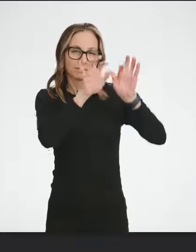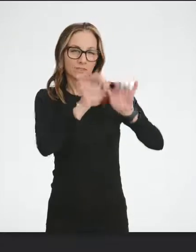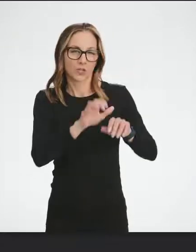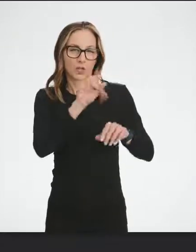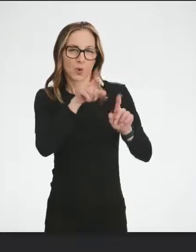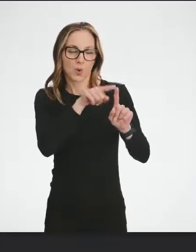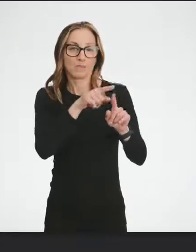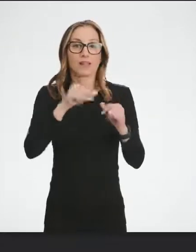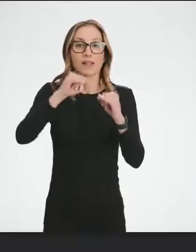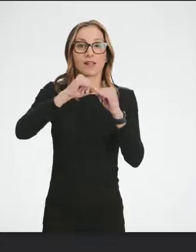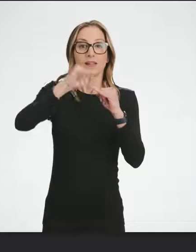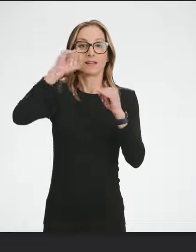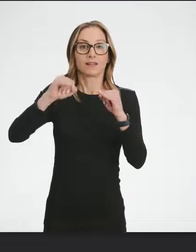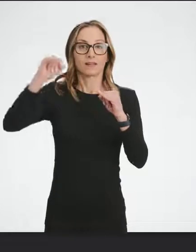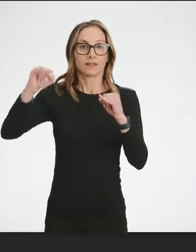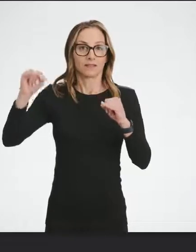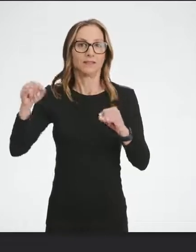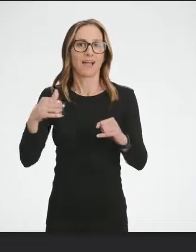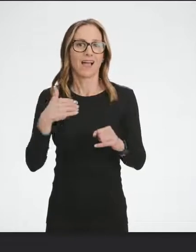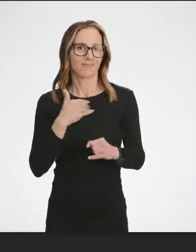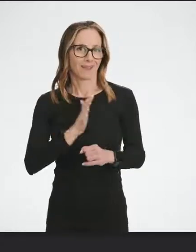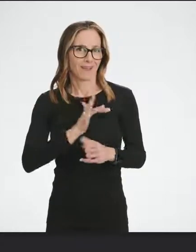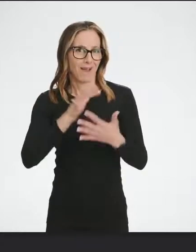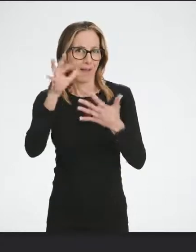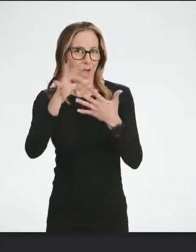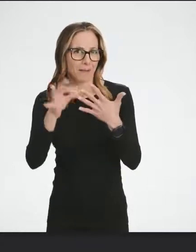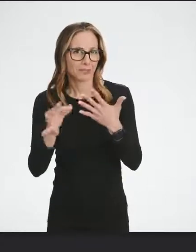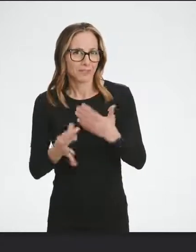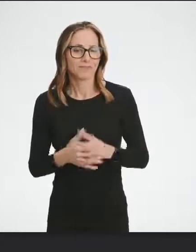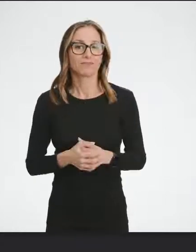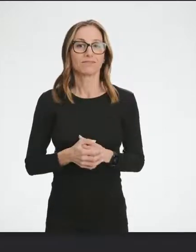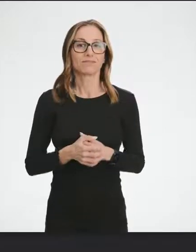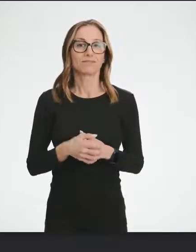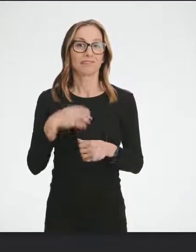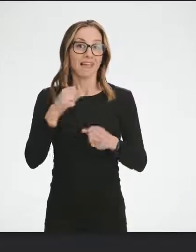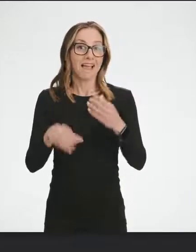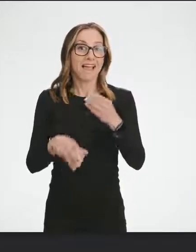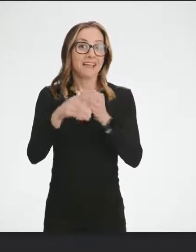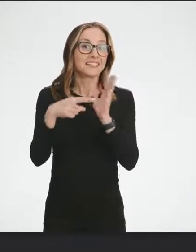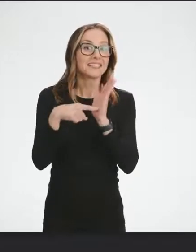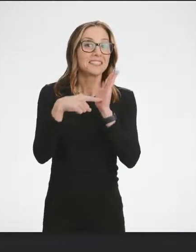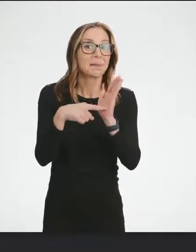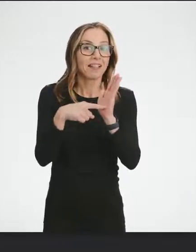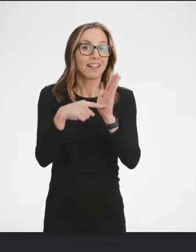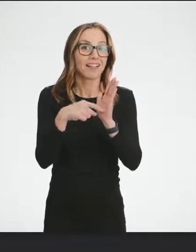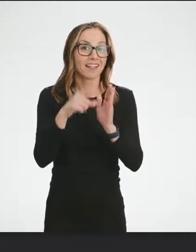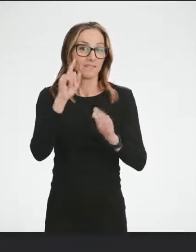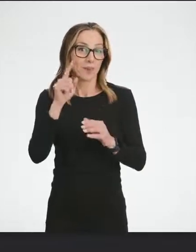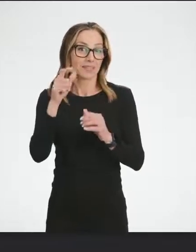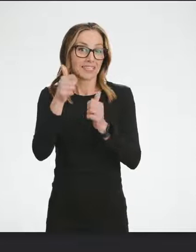Line charts with Swift Charts have some really cool options. We can add symbols for each donut.